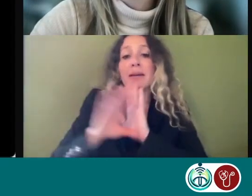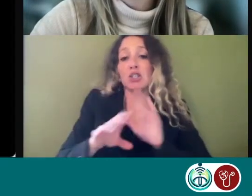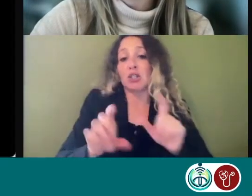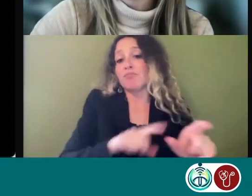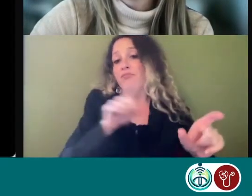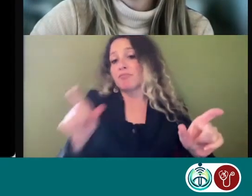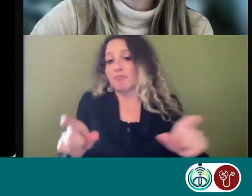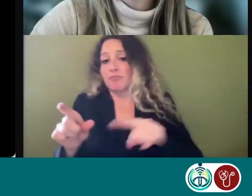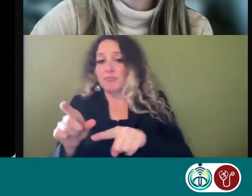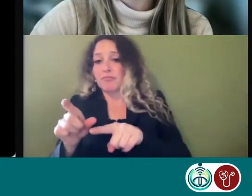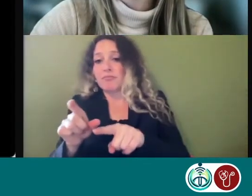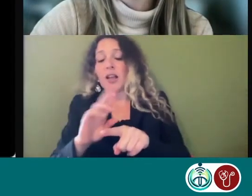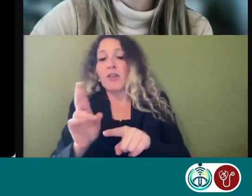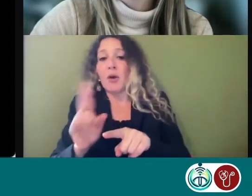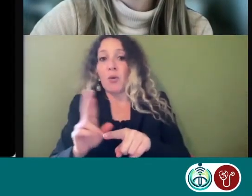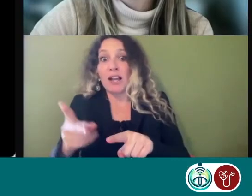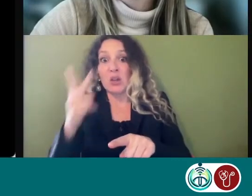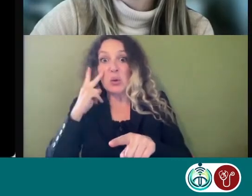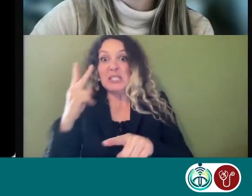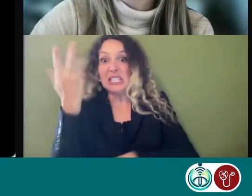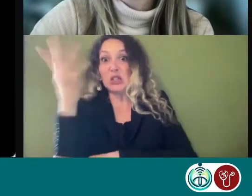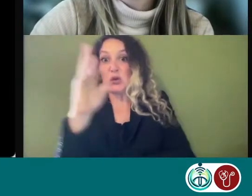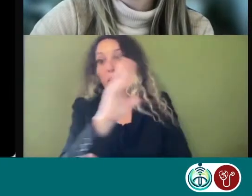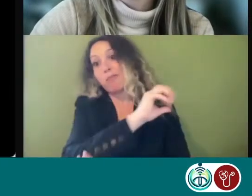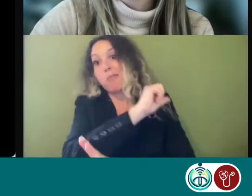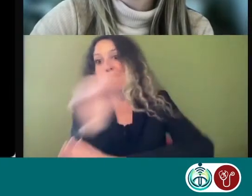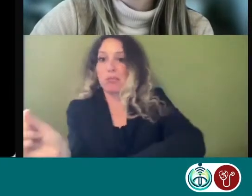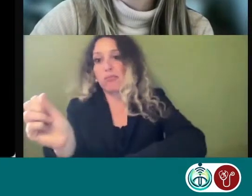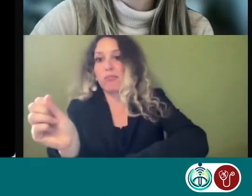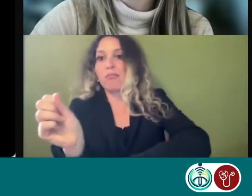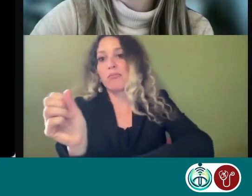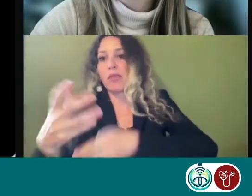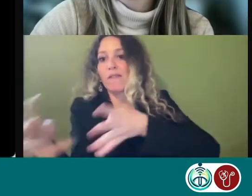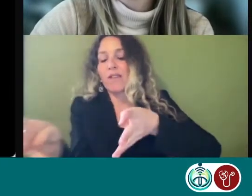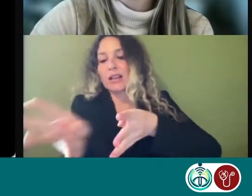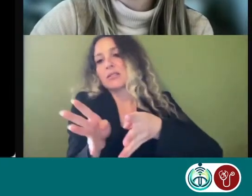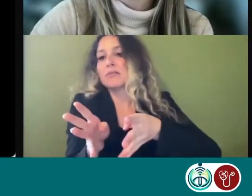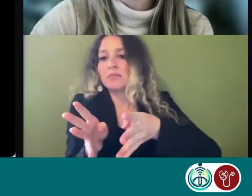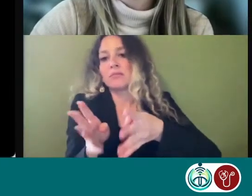there's a tree that's bulged out, knocked down the fence. And somebody has put up about maybe